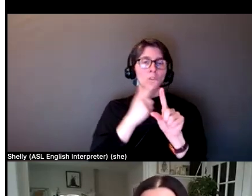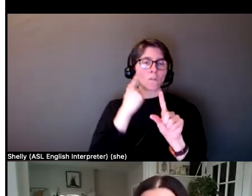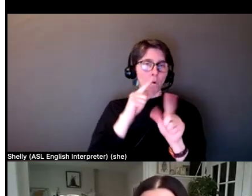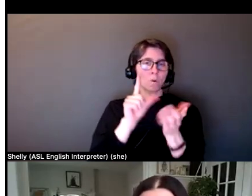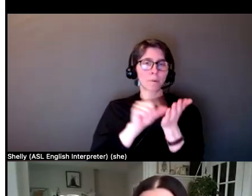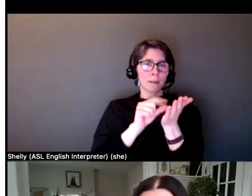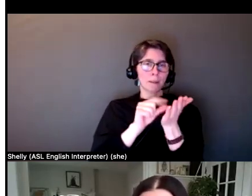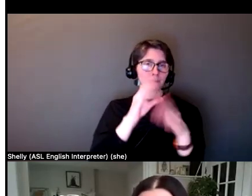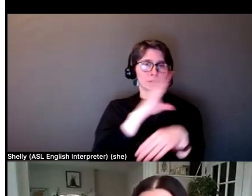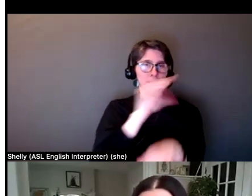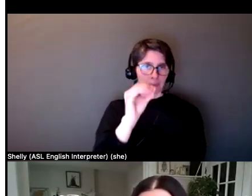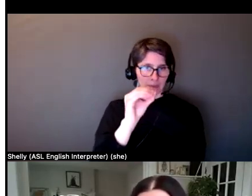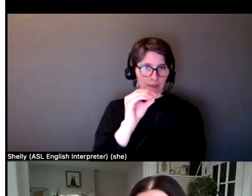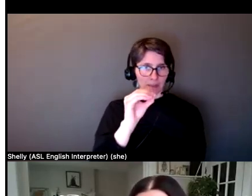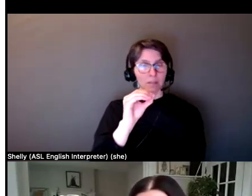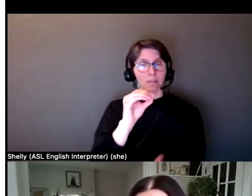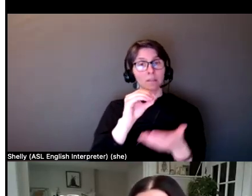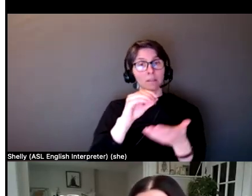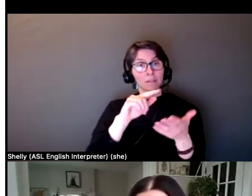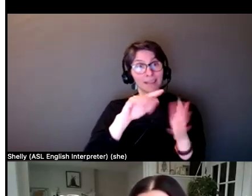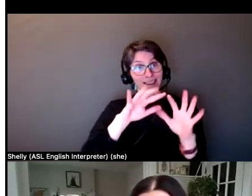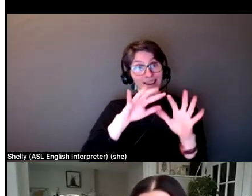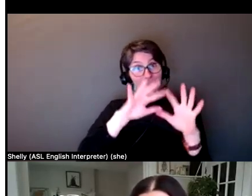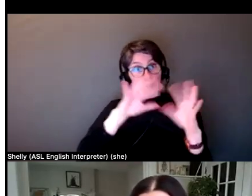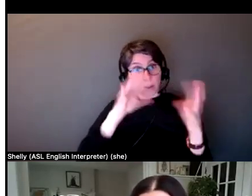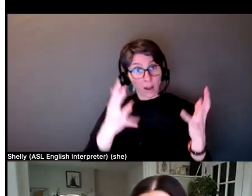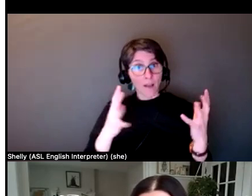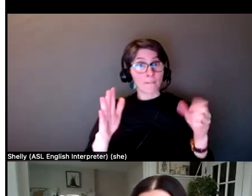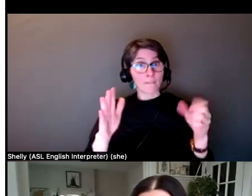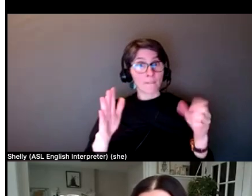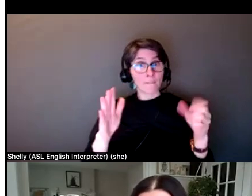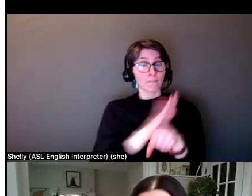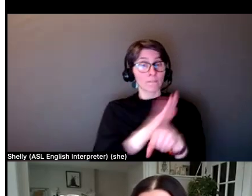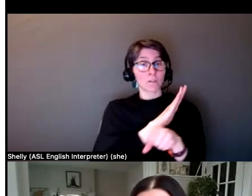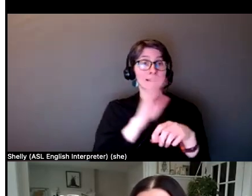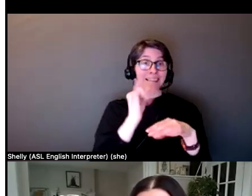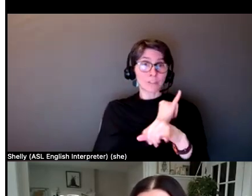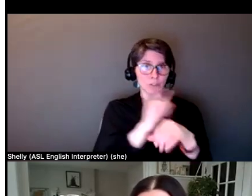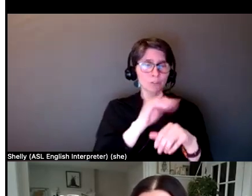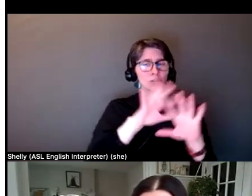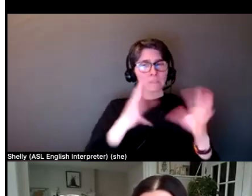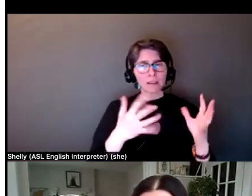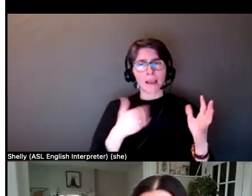industry as a whole supporting the employment of around 80% and 100 full-time equivalents,